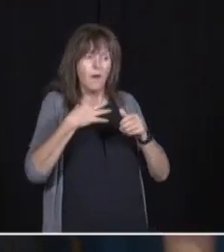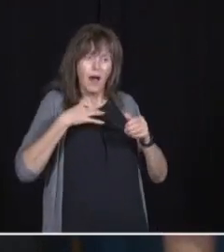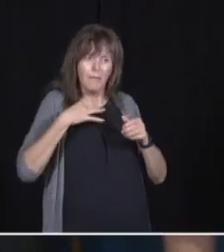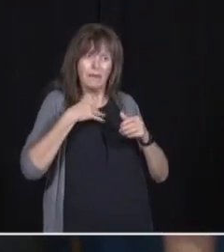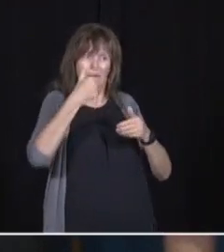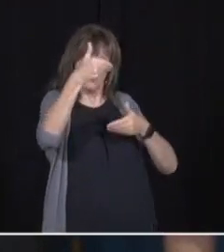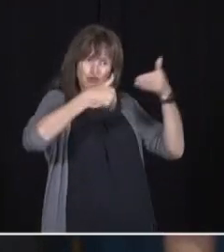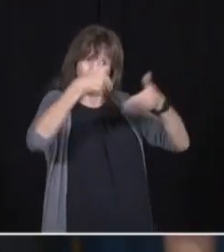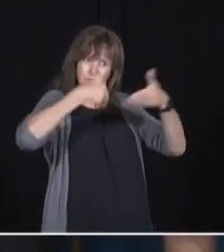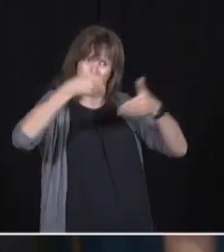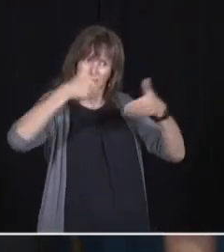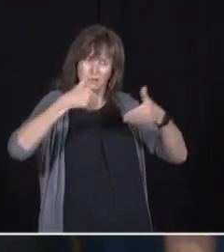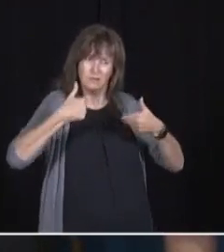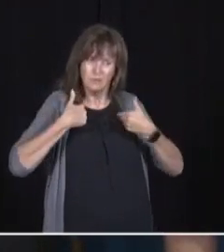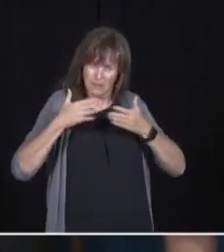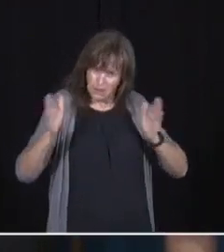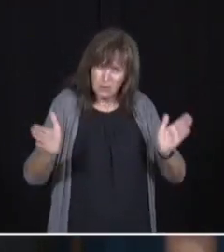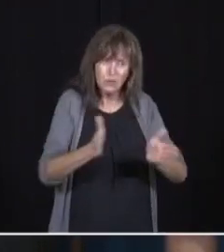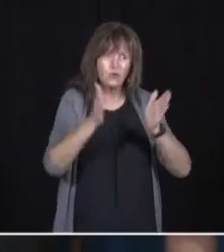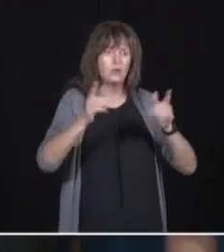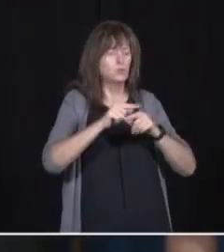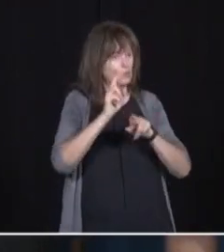longer solutions.